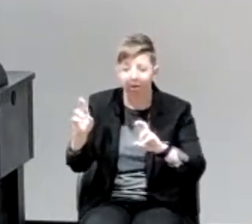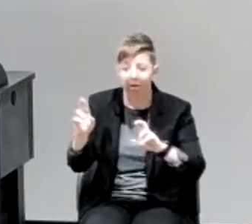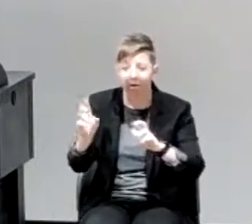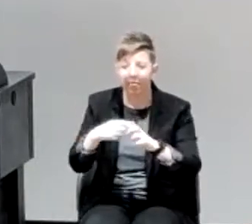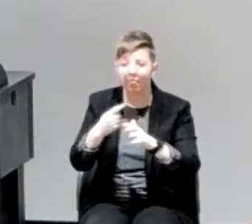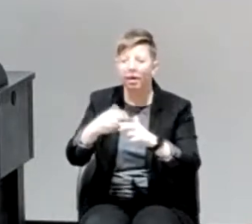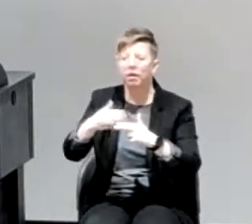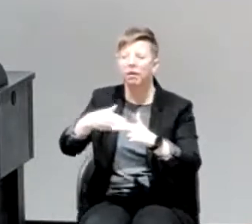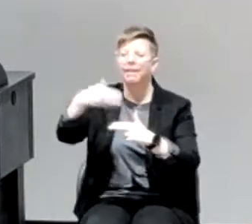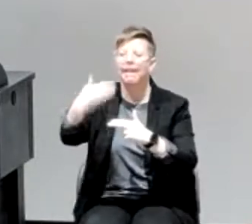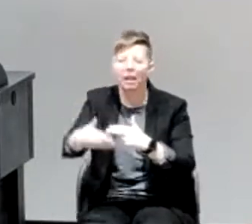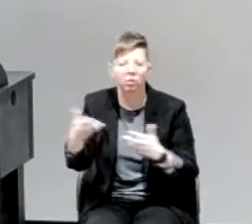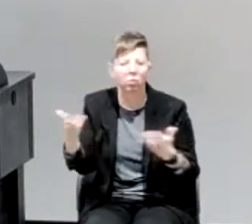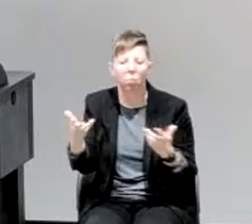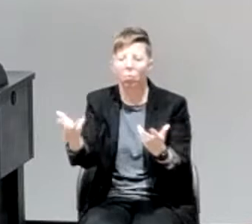We did that a decade ago.